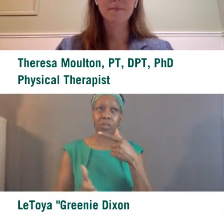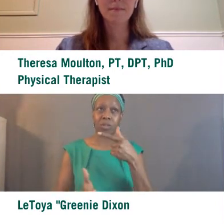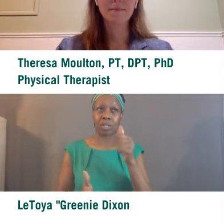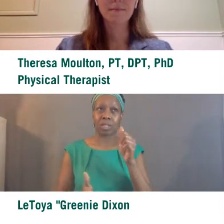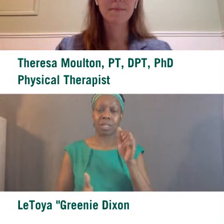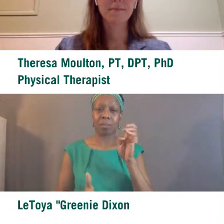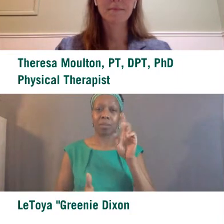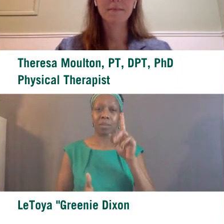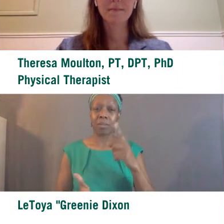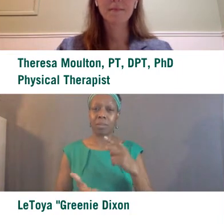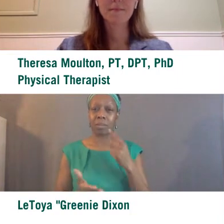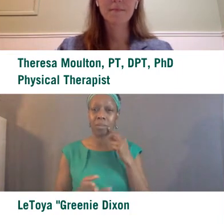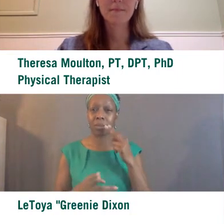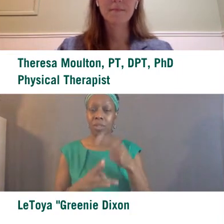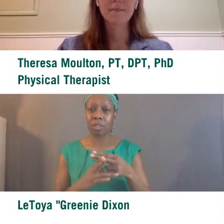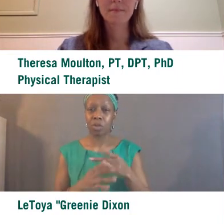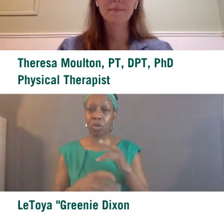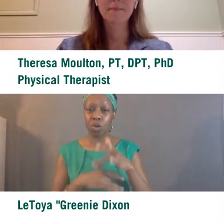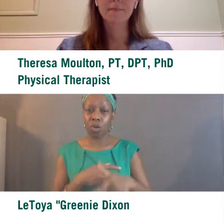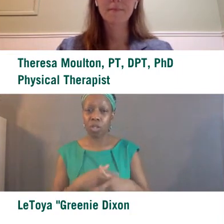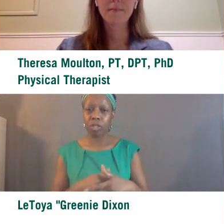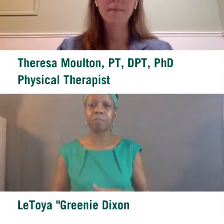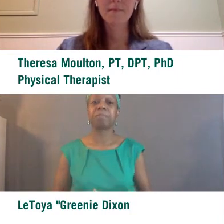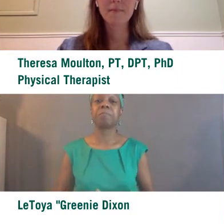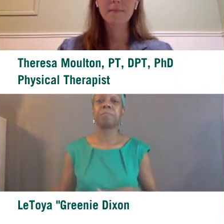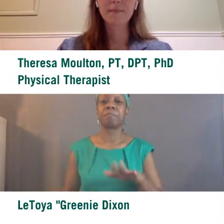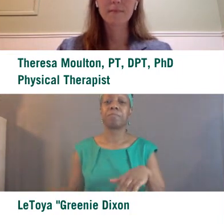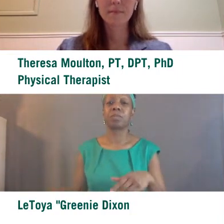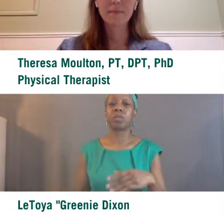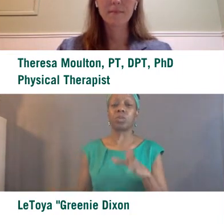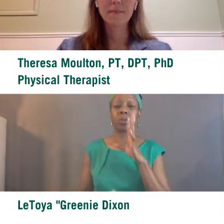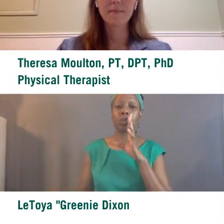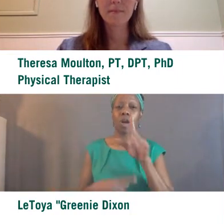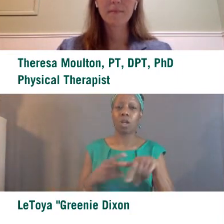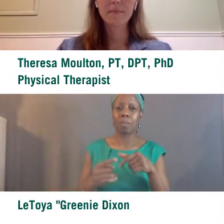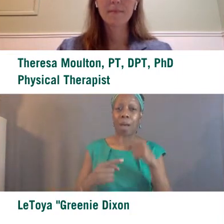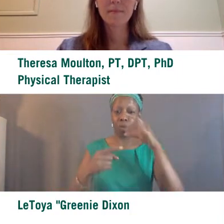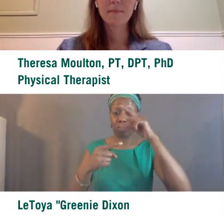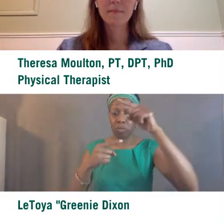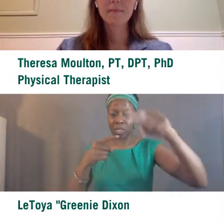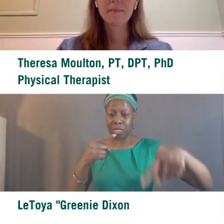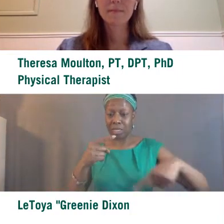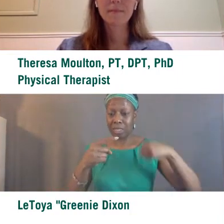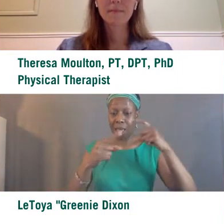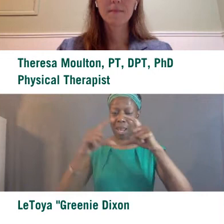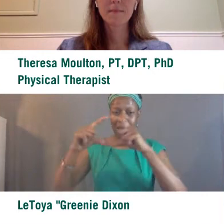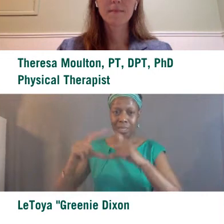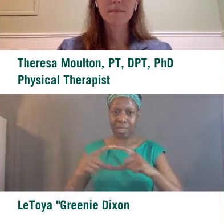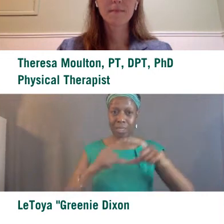Yeah, so when I was talking about satellite cells, I was talking about activation of satellite cells, and we're talking about you're running